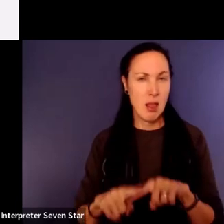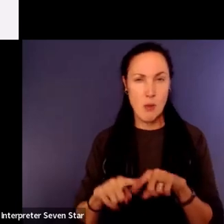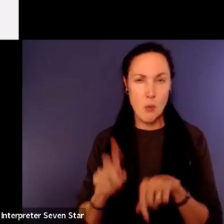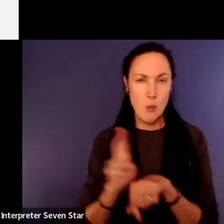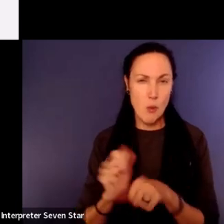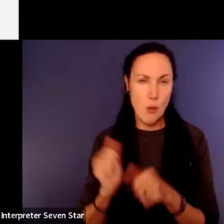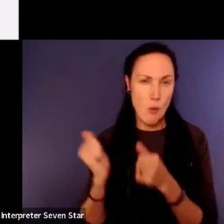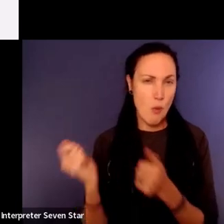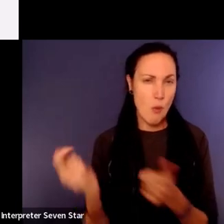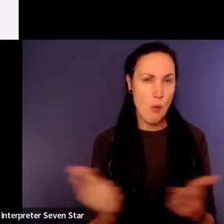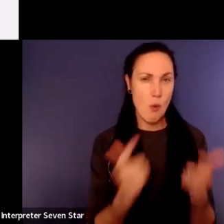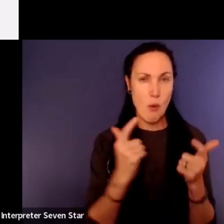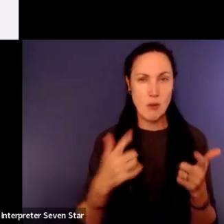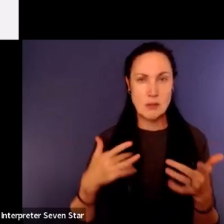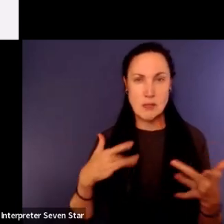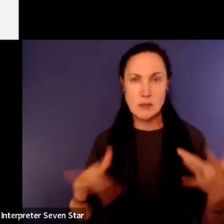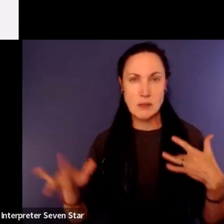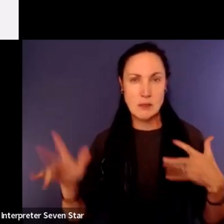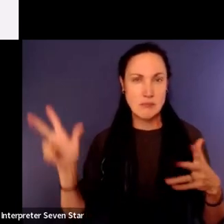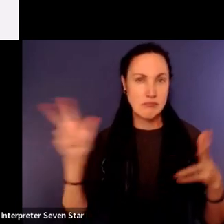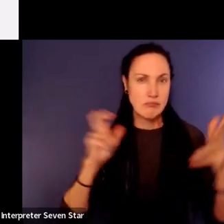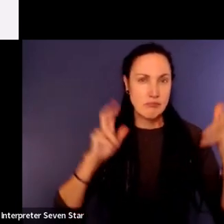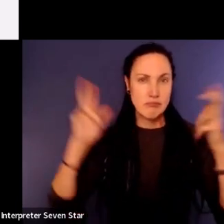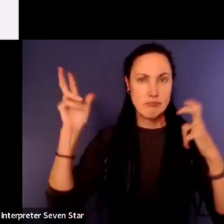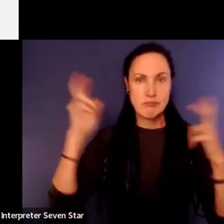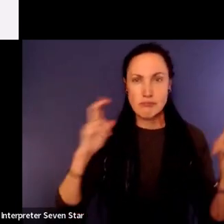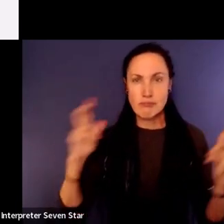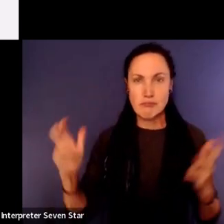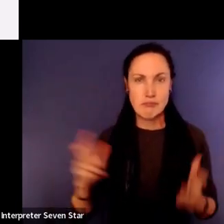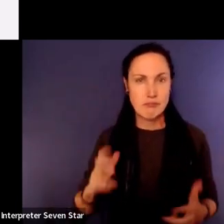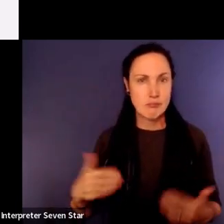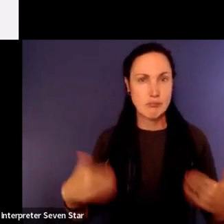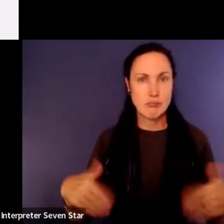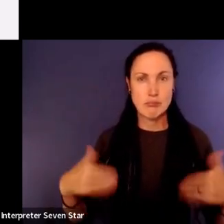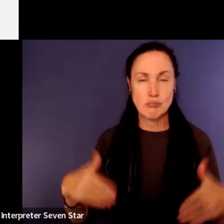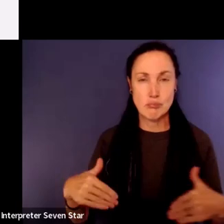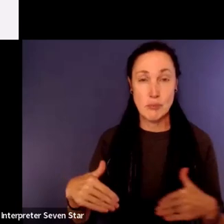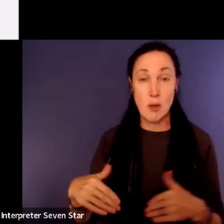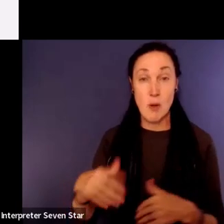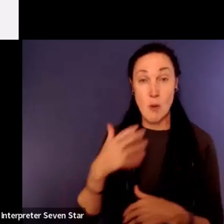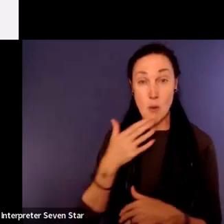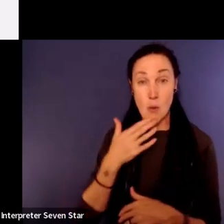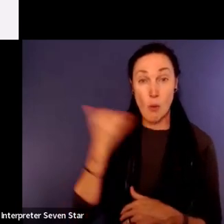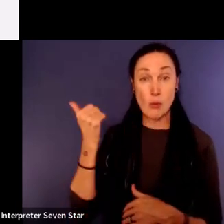as we get older, we start letting go of. We rely more on visual and